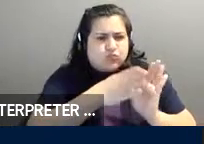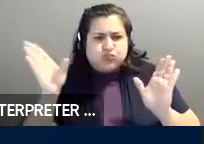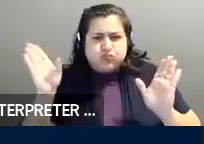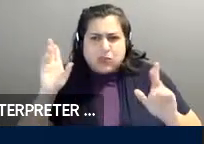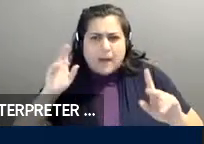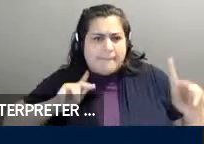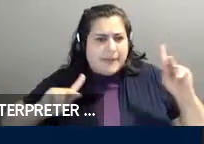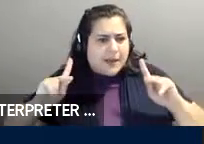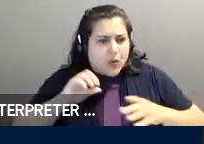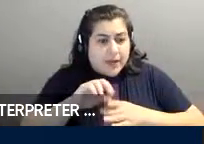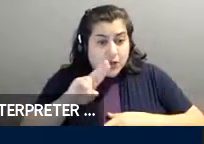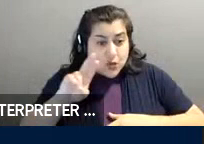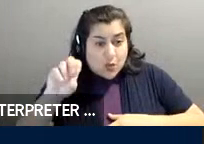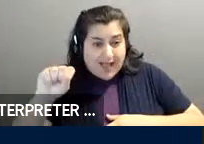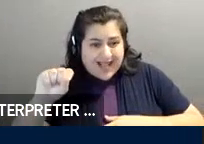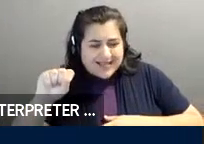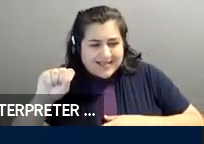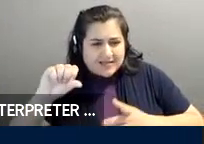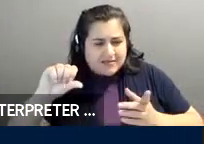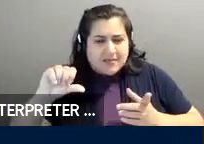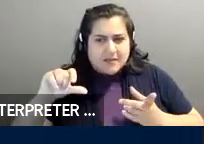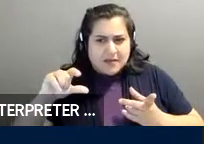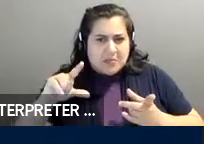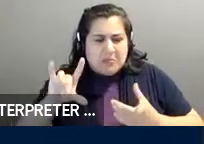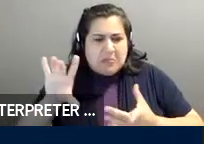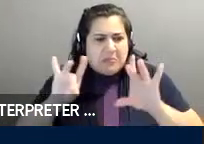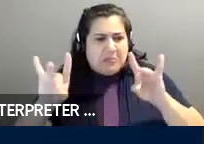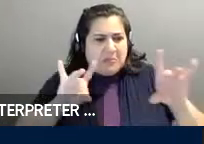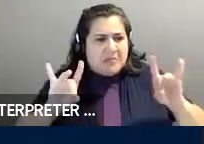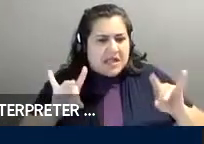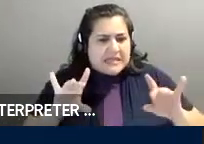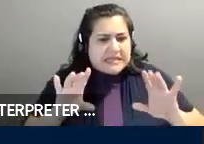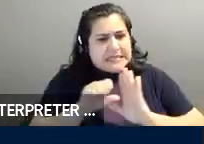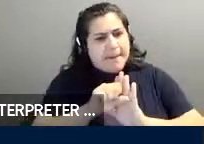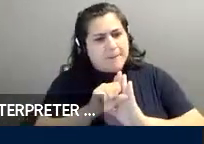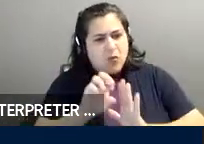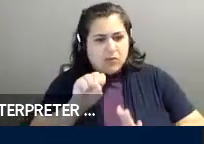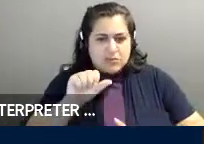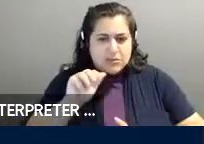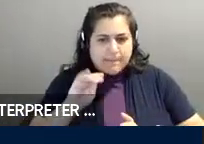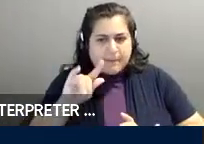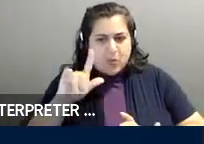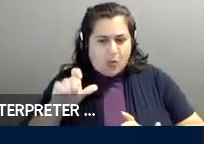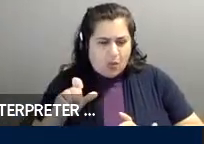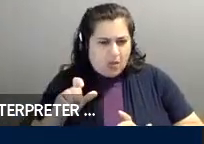users in the United States and they did that in terms of kind of the device type, so it